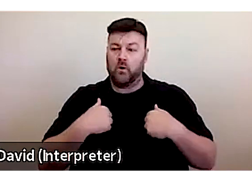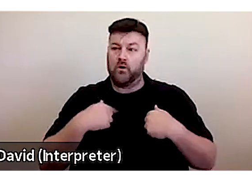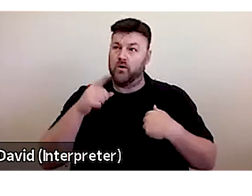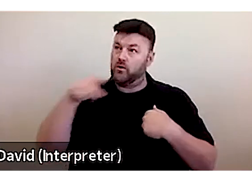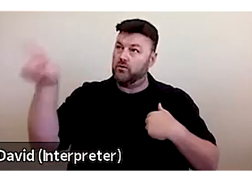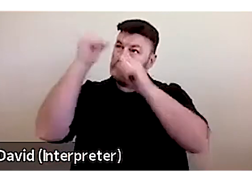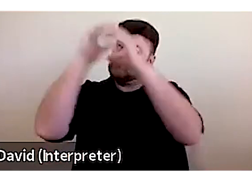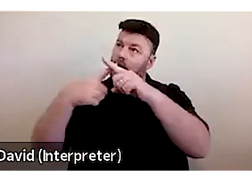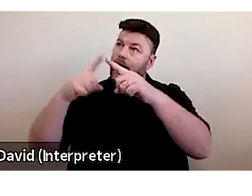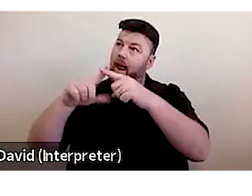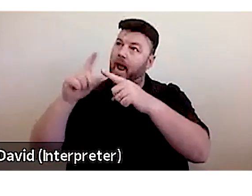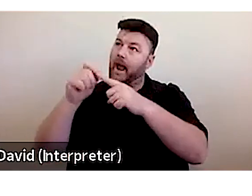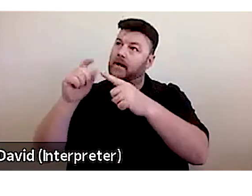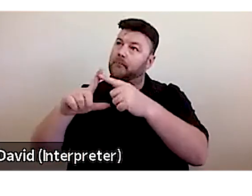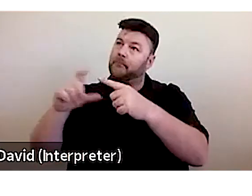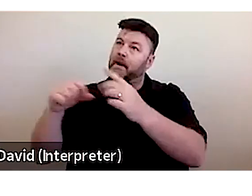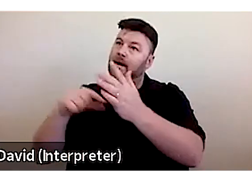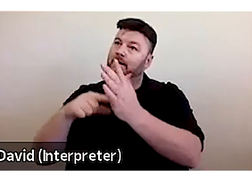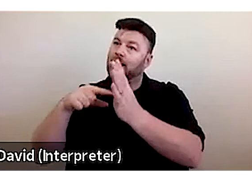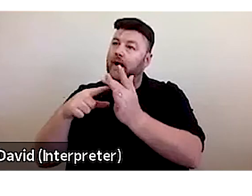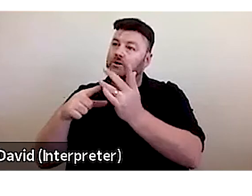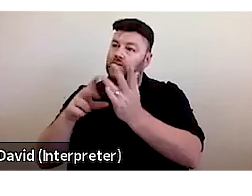content that we will be producing.